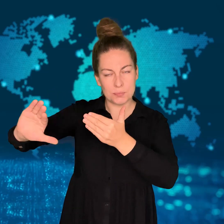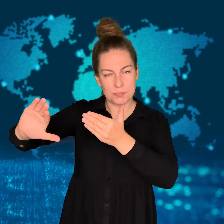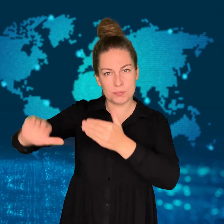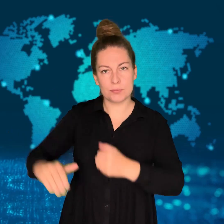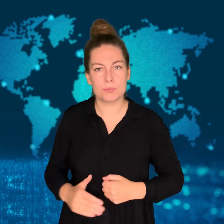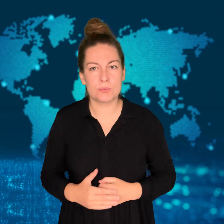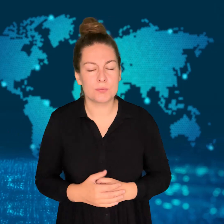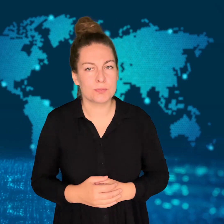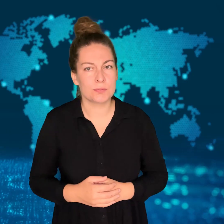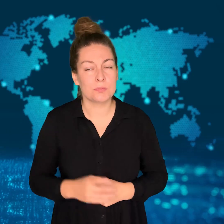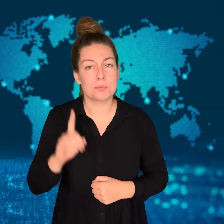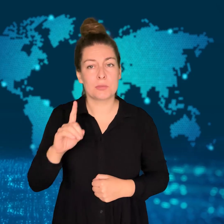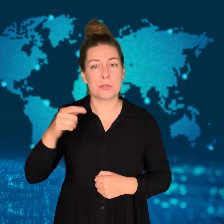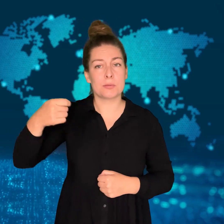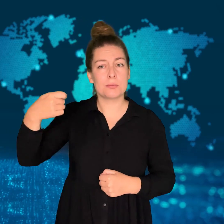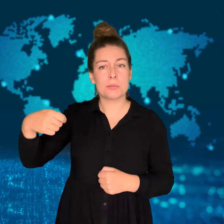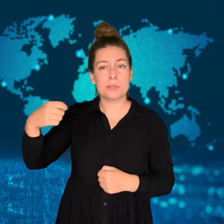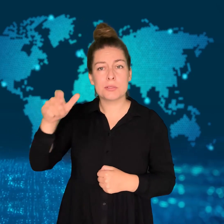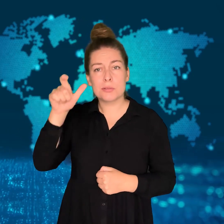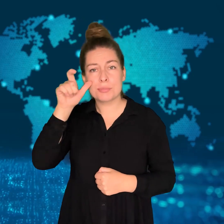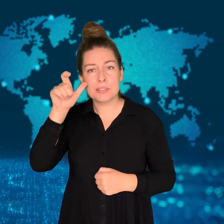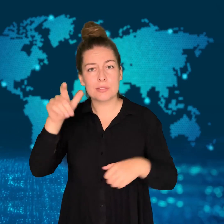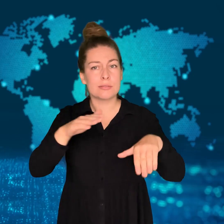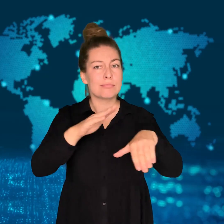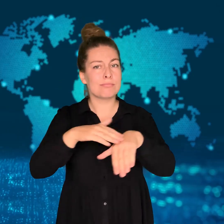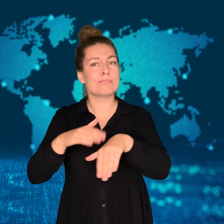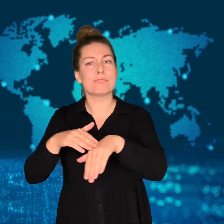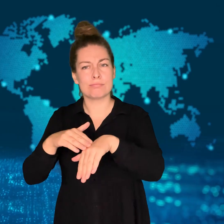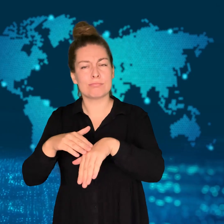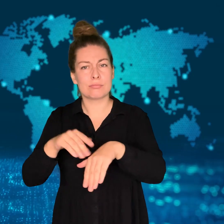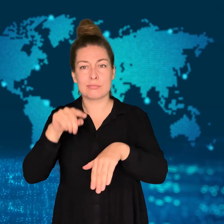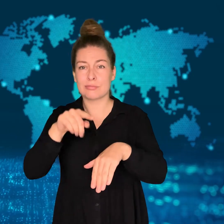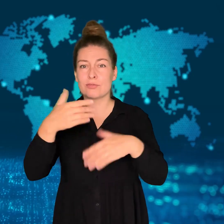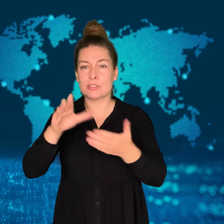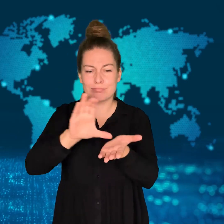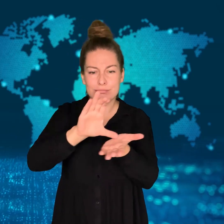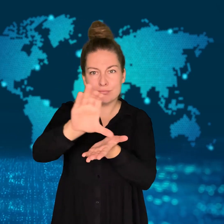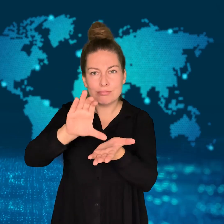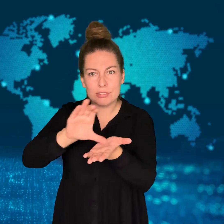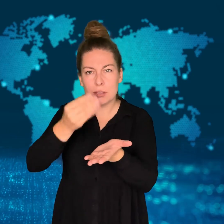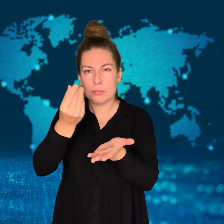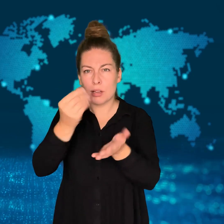but not aid for Ukraine because a group of conservatives had